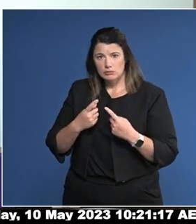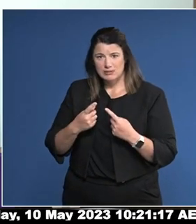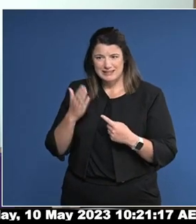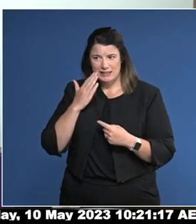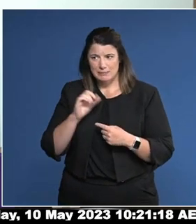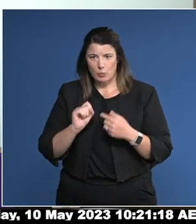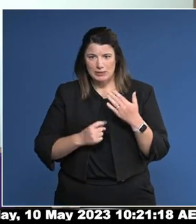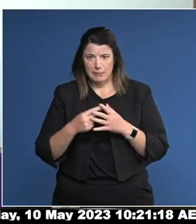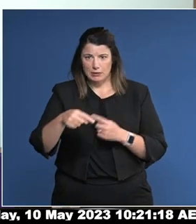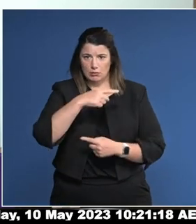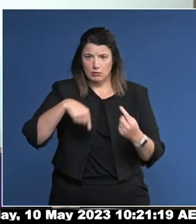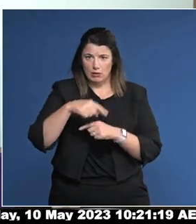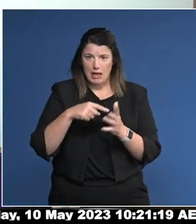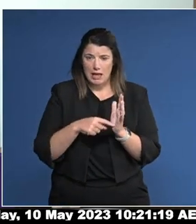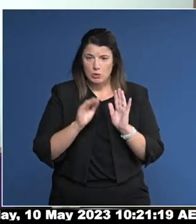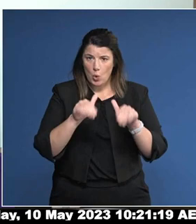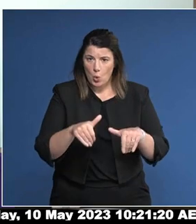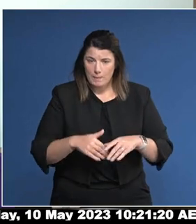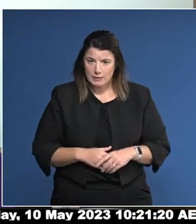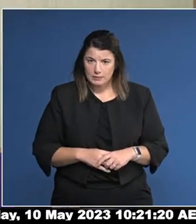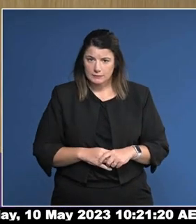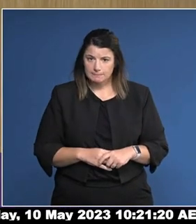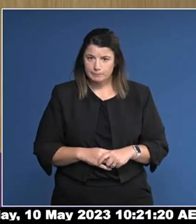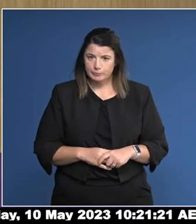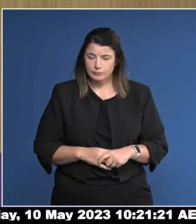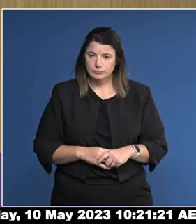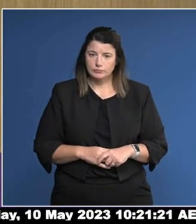Commissioner, not irrespective of what's been happening at home, but we